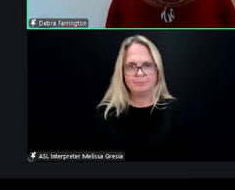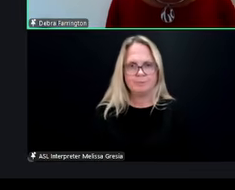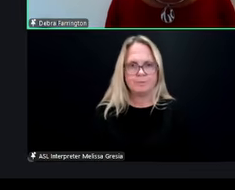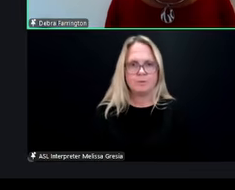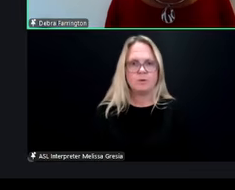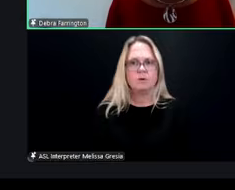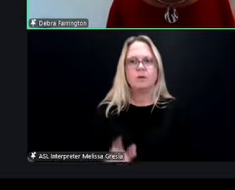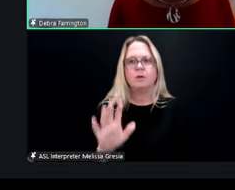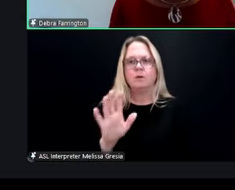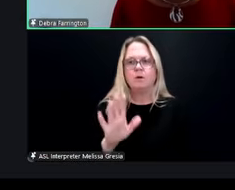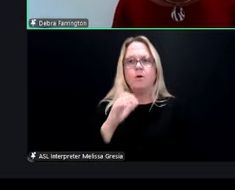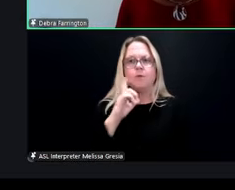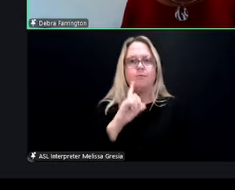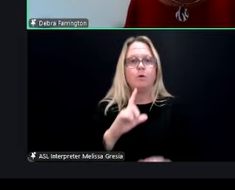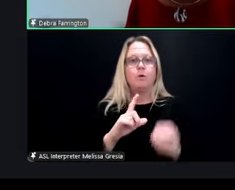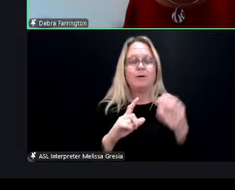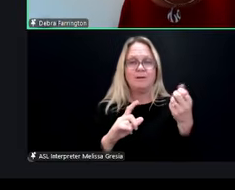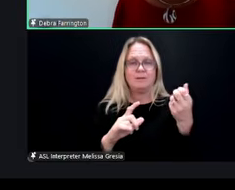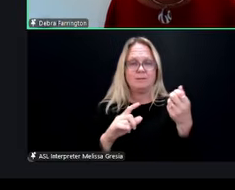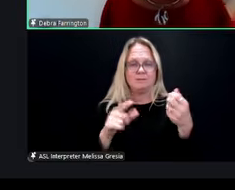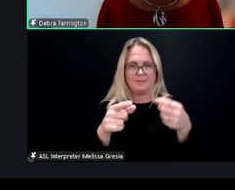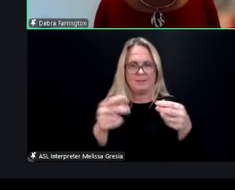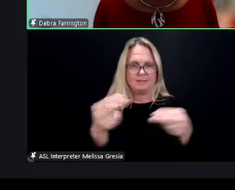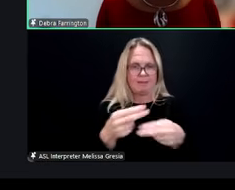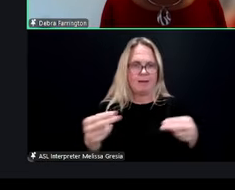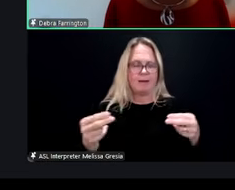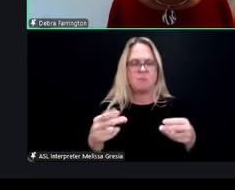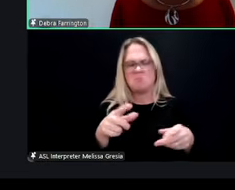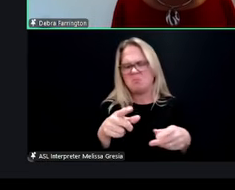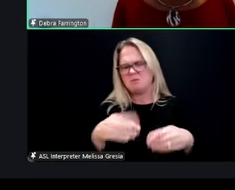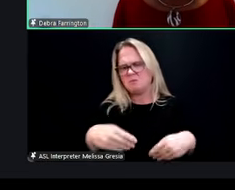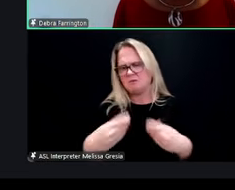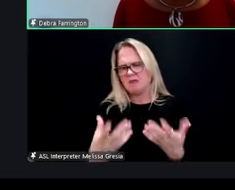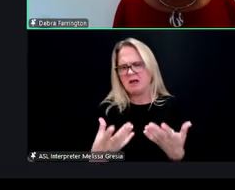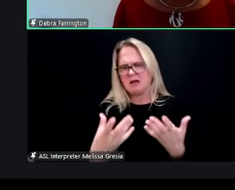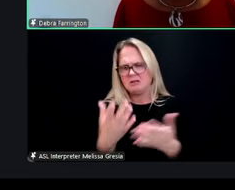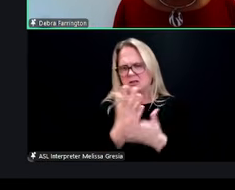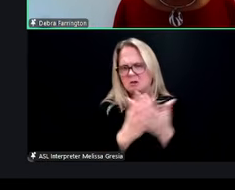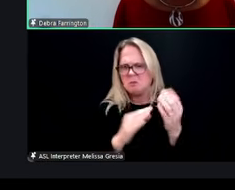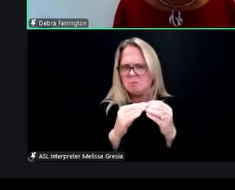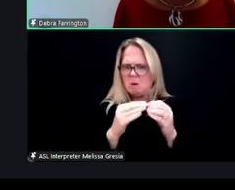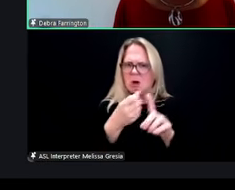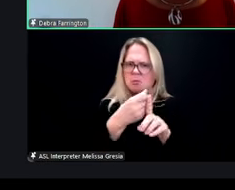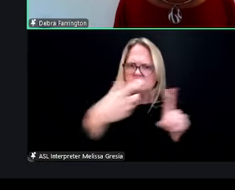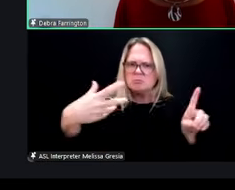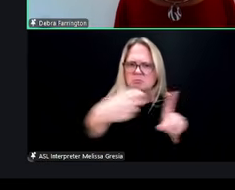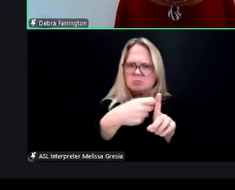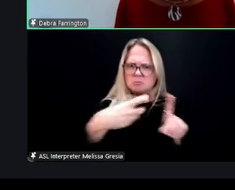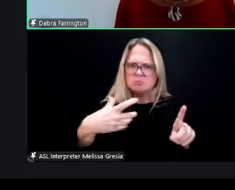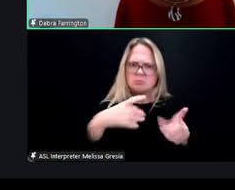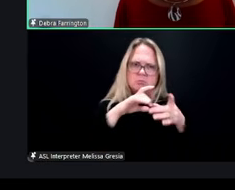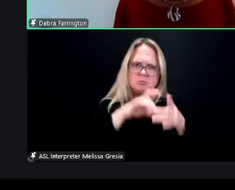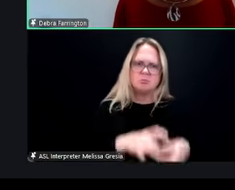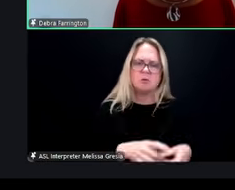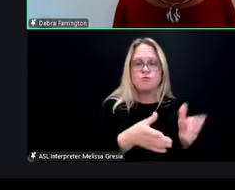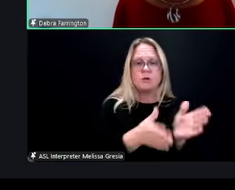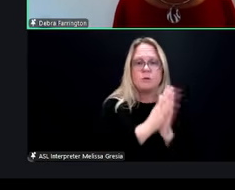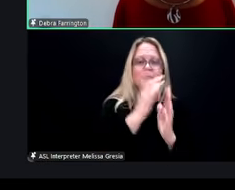I'm sorry for slide 19 this provides you a few more details about the request for application